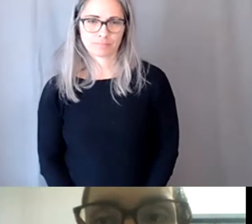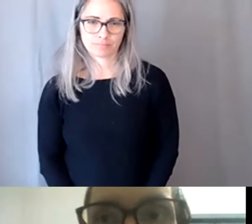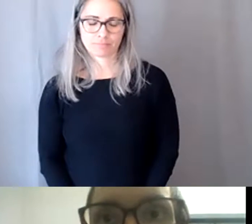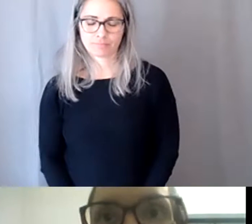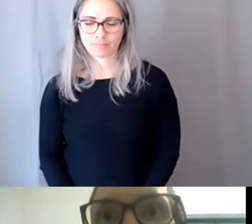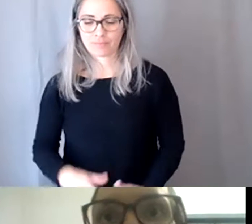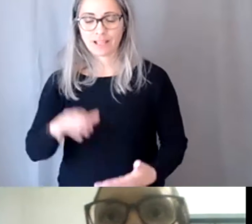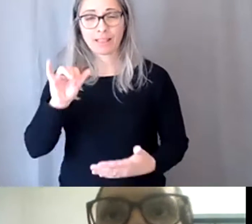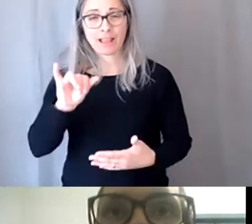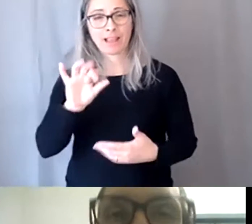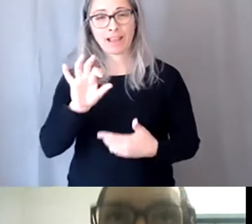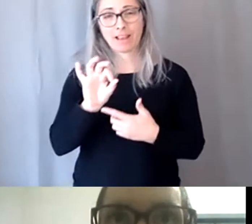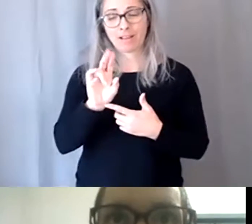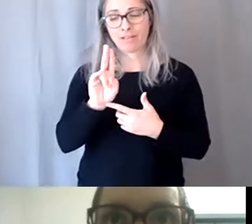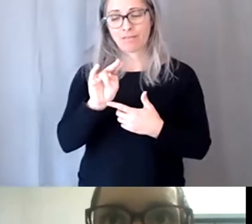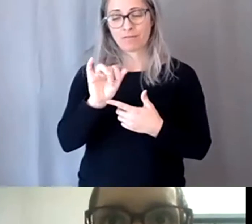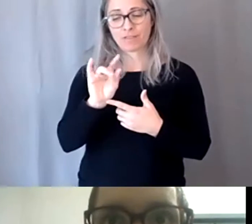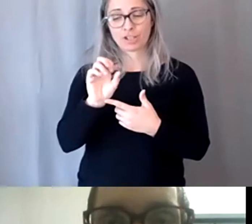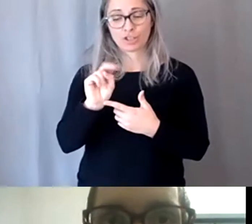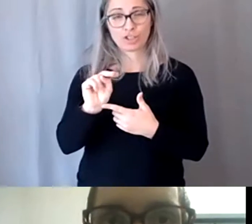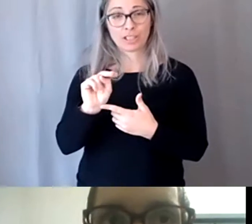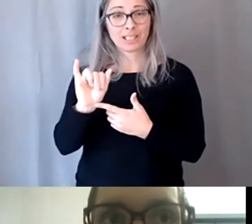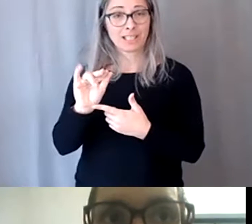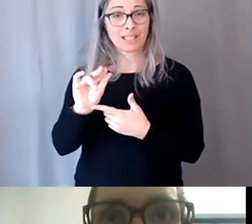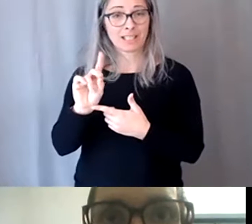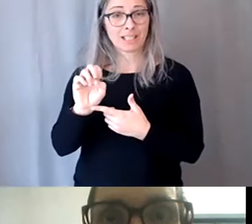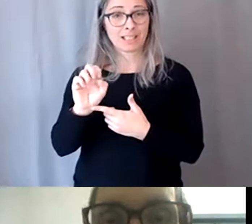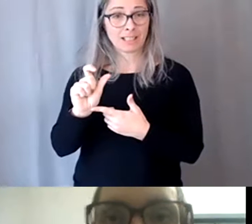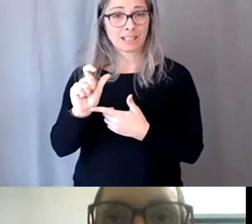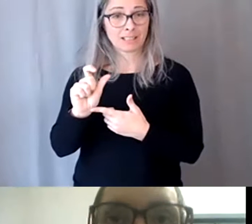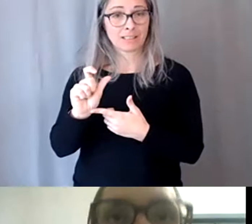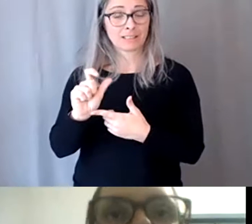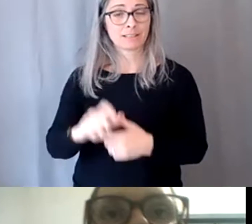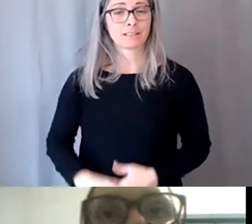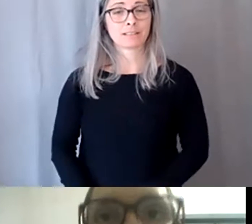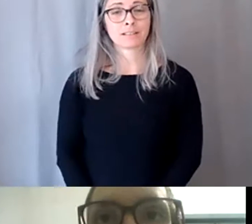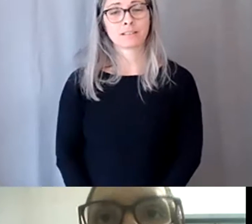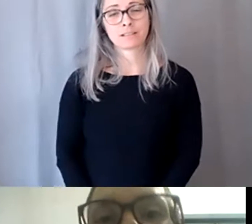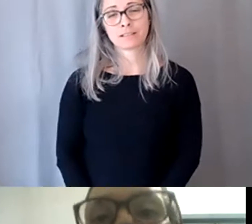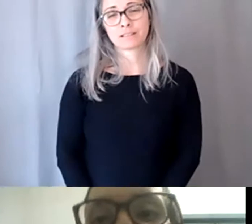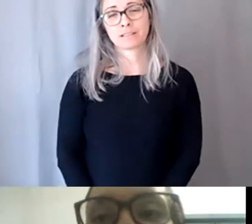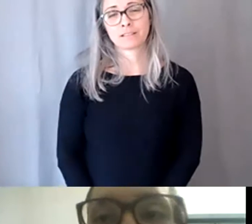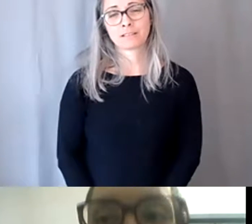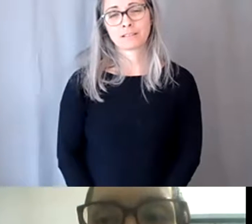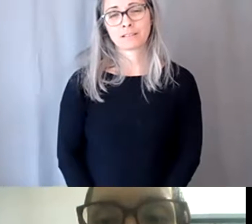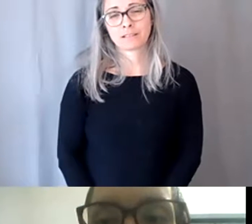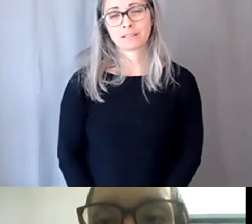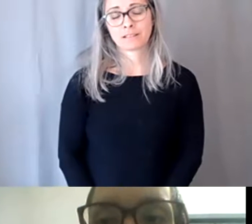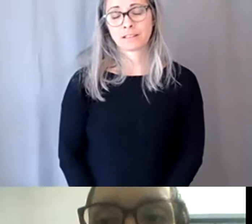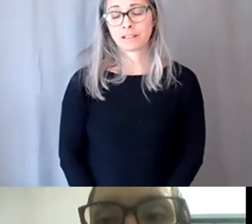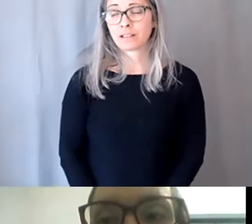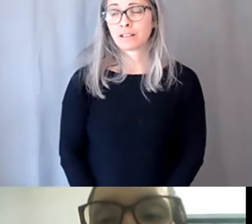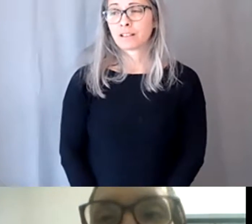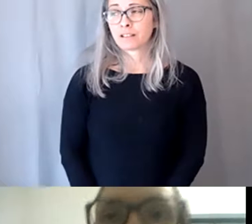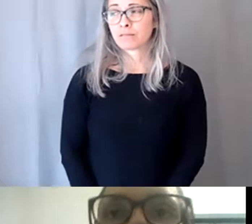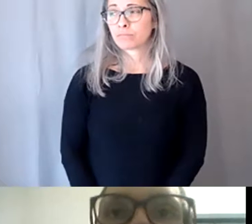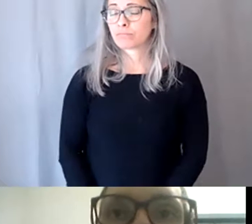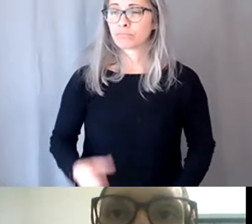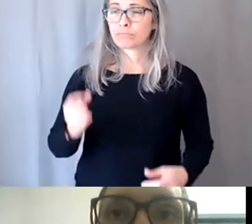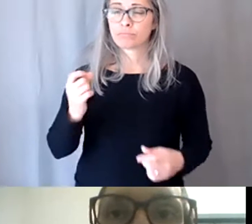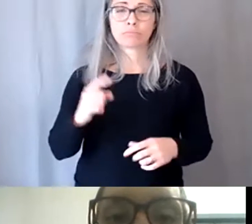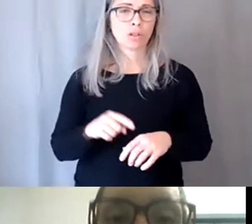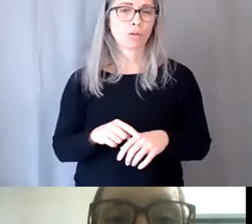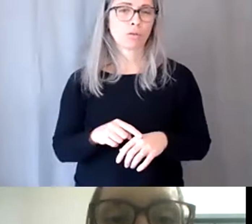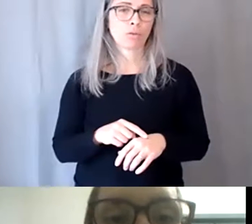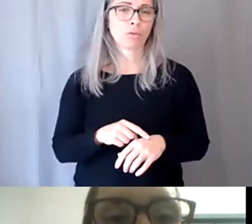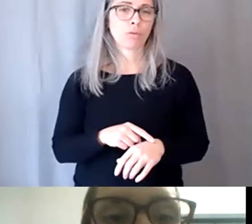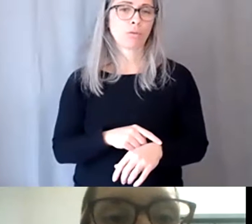it's a very long process it's to the prediction of the